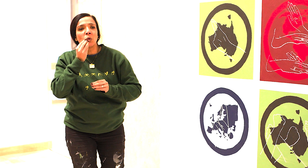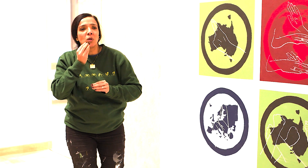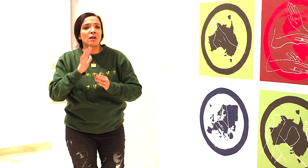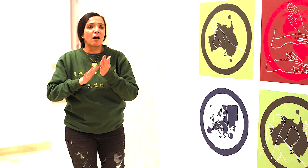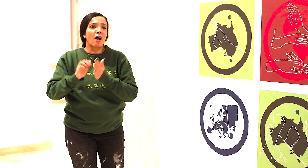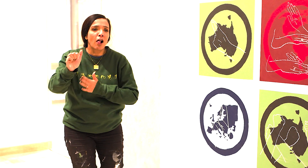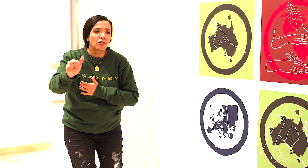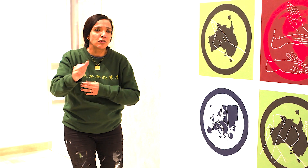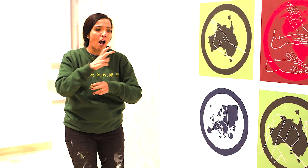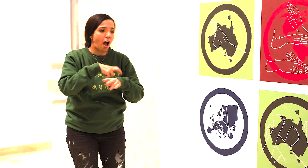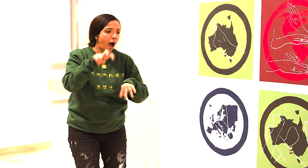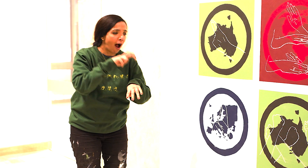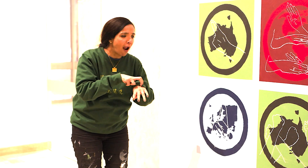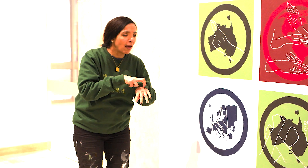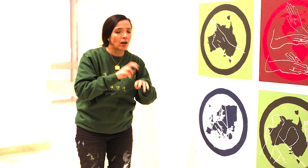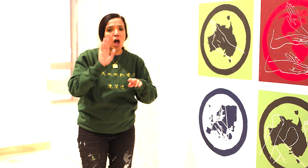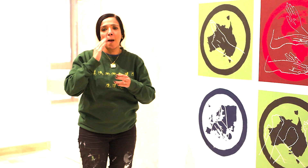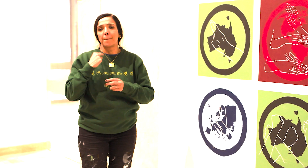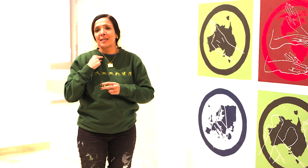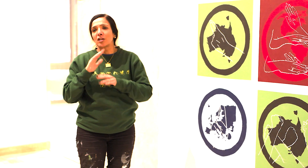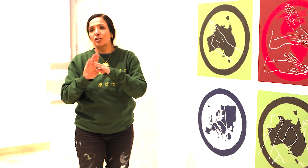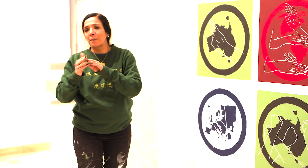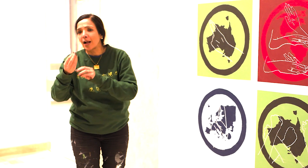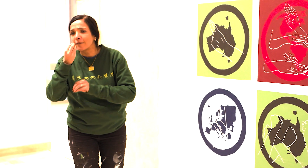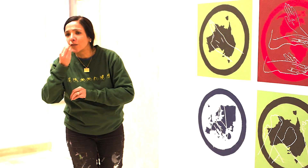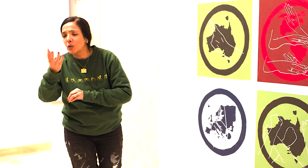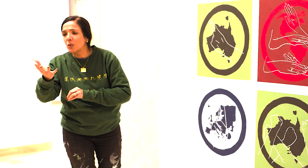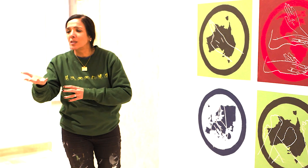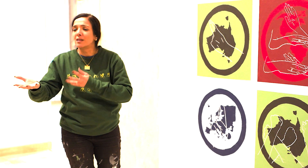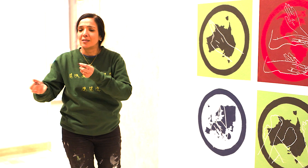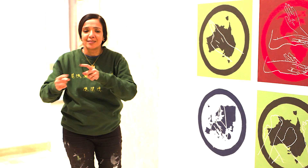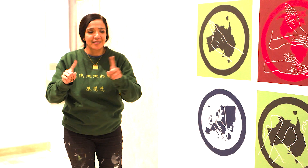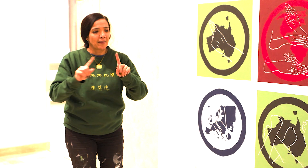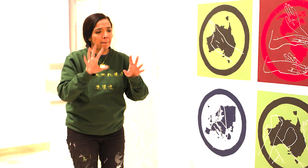about their home life, their food, their culture. Some of them said they missed their Irish food,